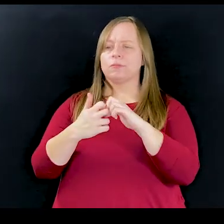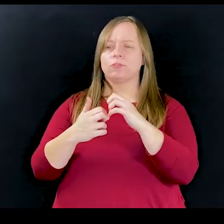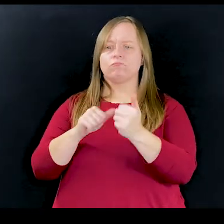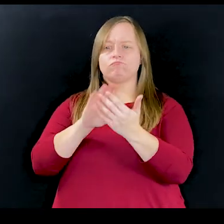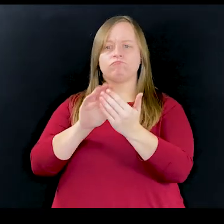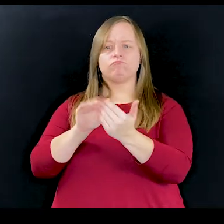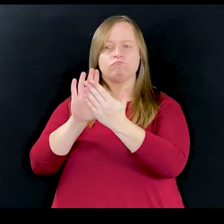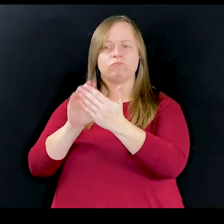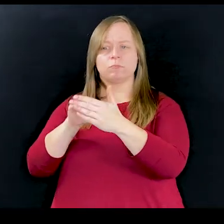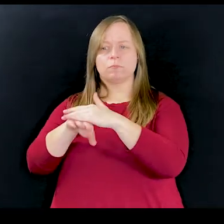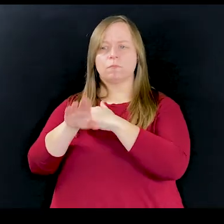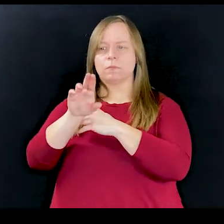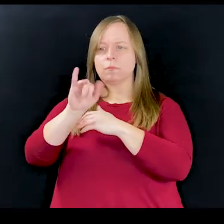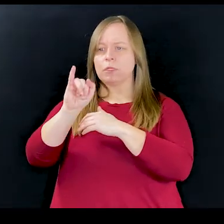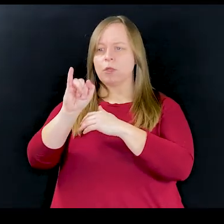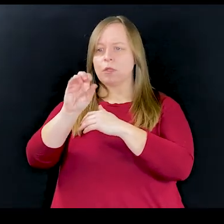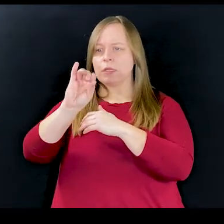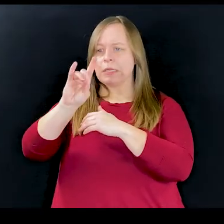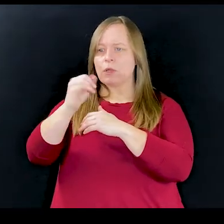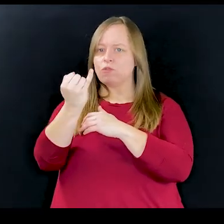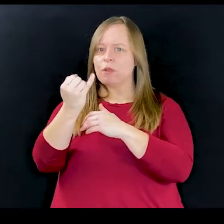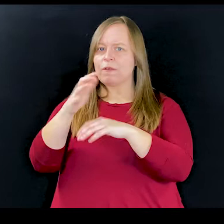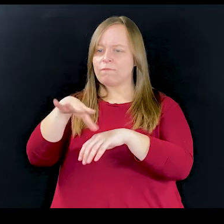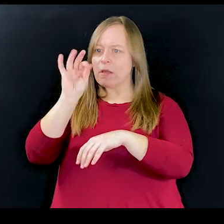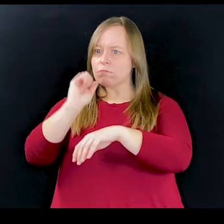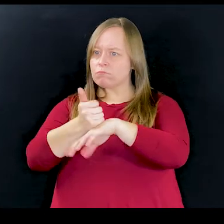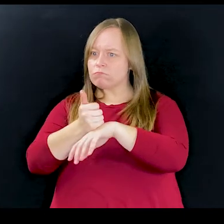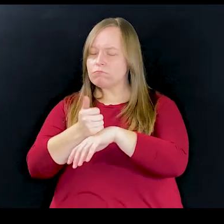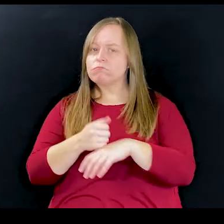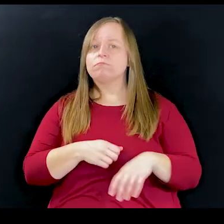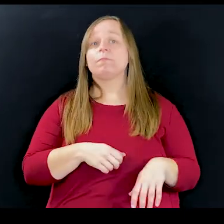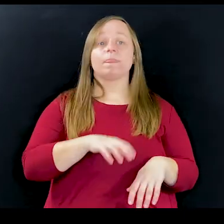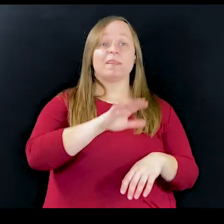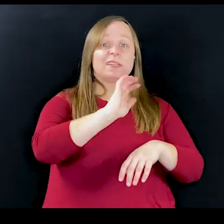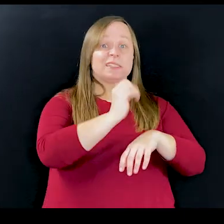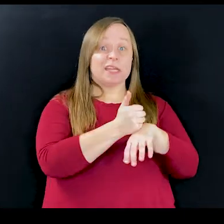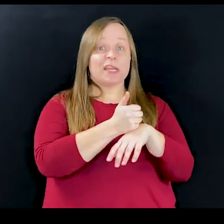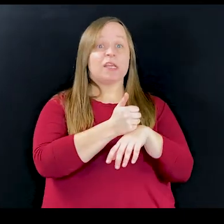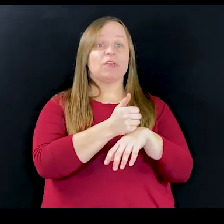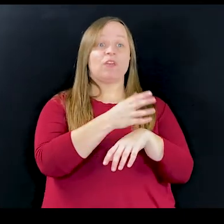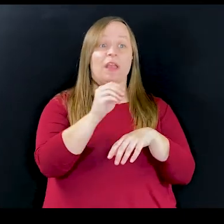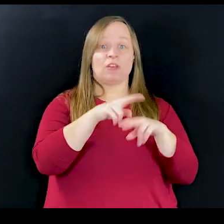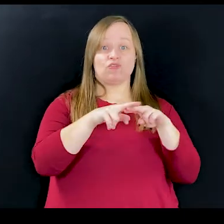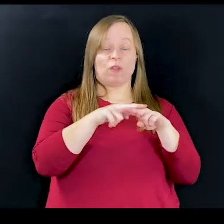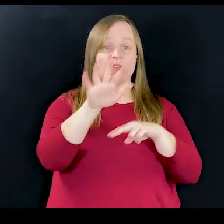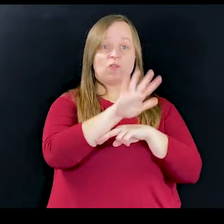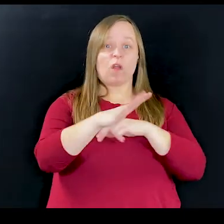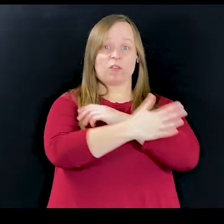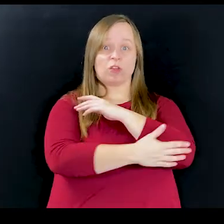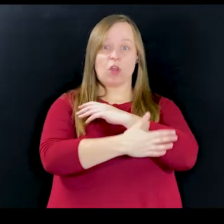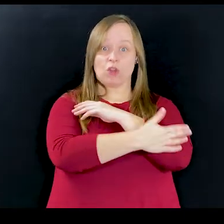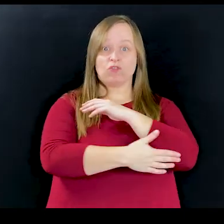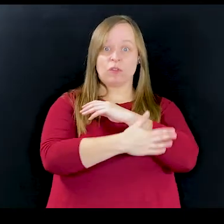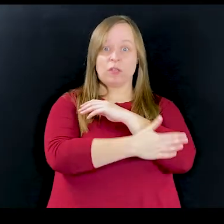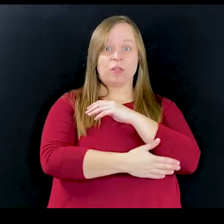issues that the DOJ found at Amtrak stations. Stations and trains across the country